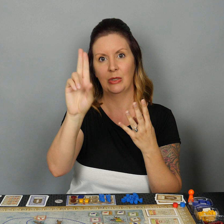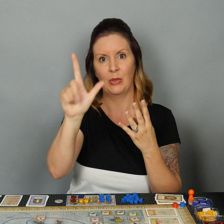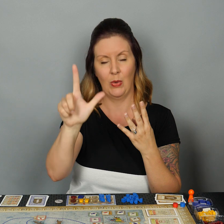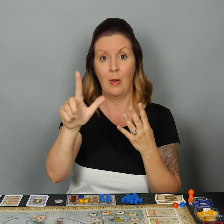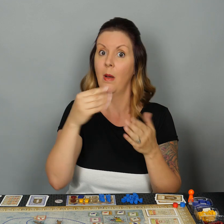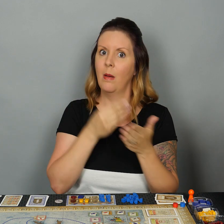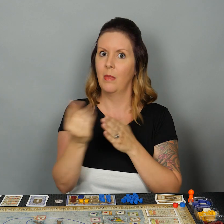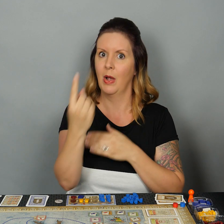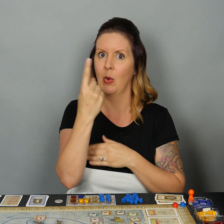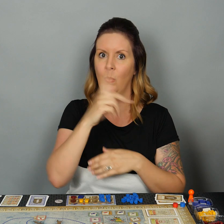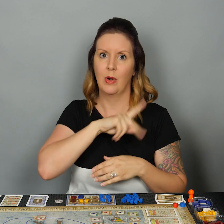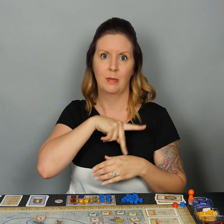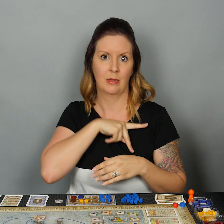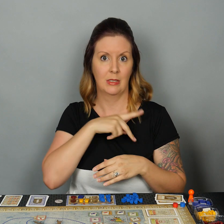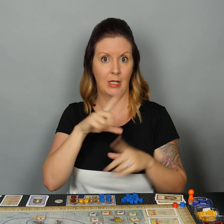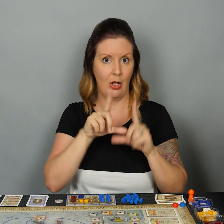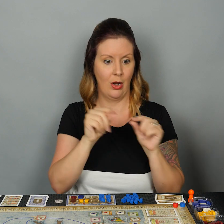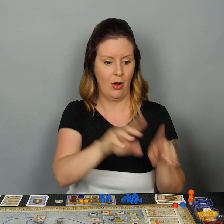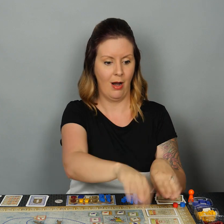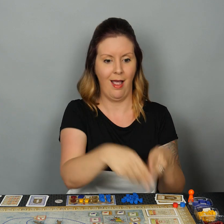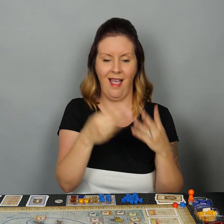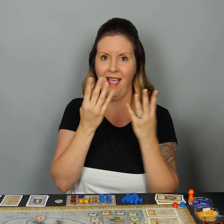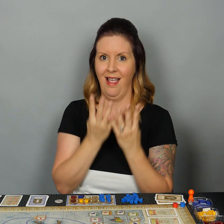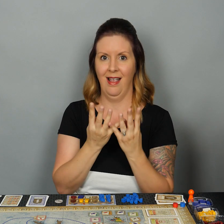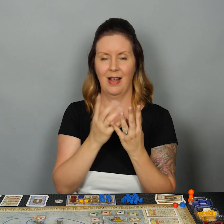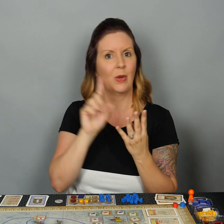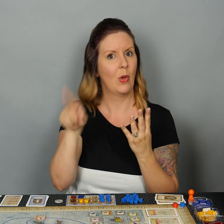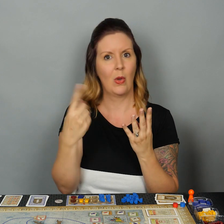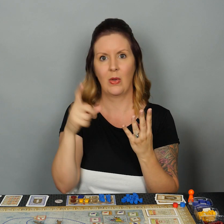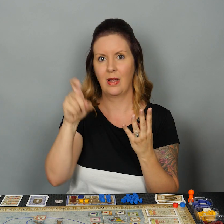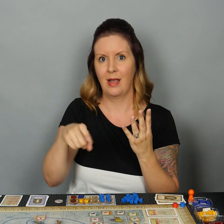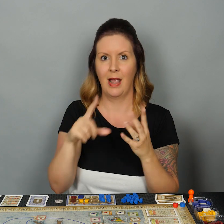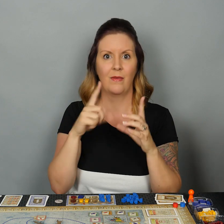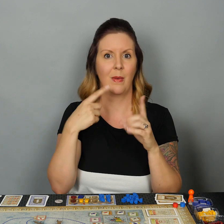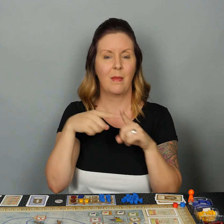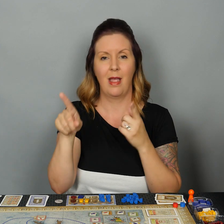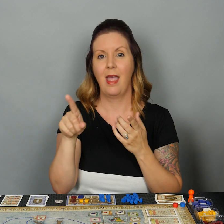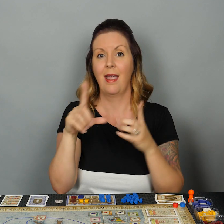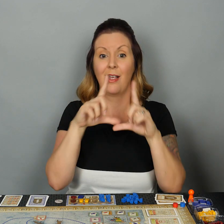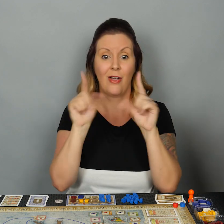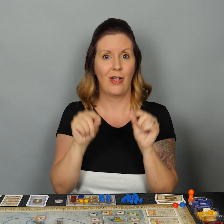If you play the Consul card, you can buy 1 personality card, but you don’t have to